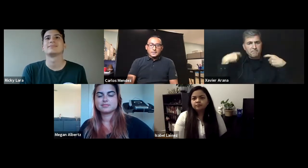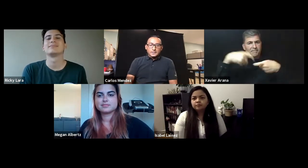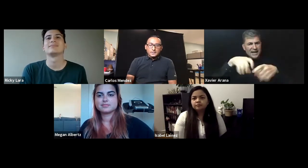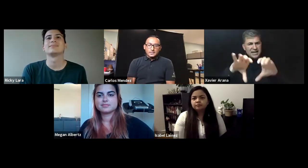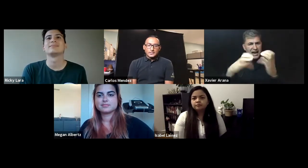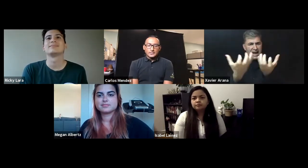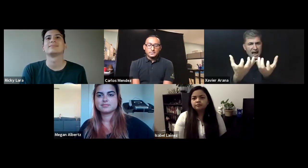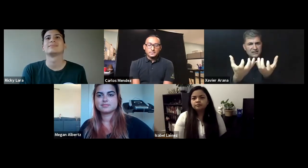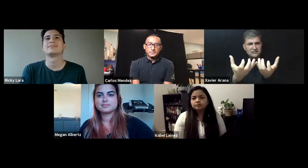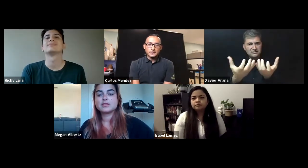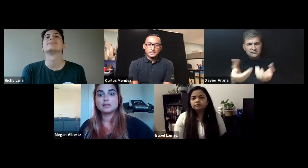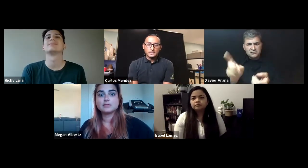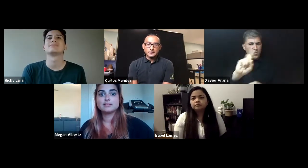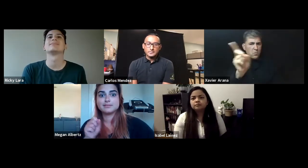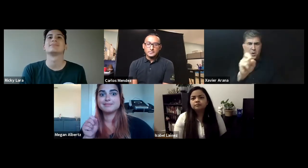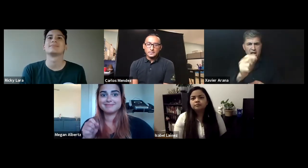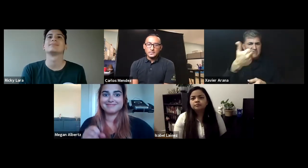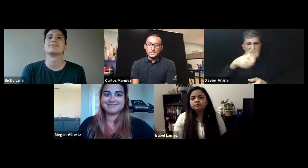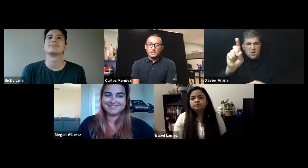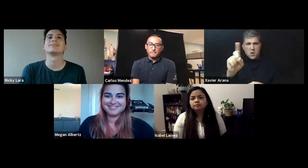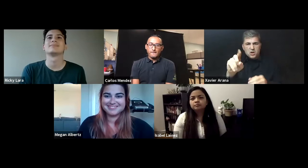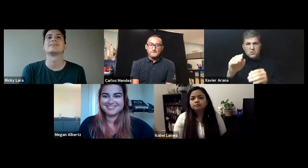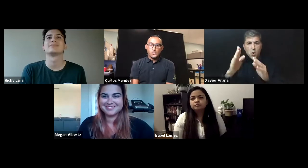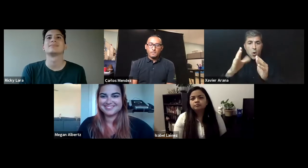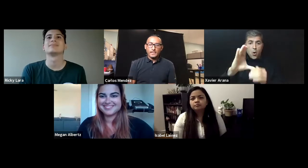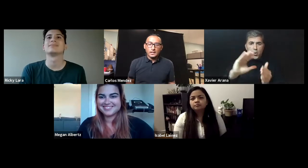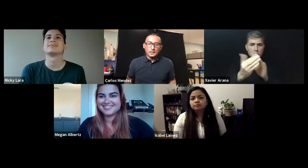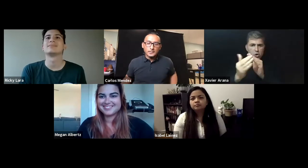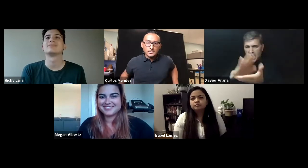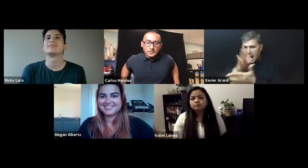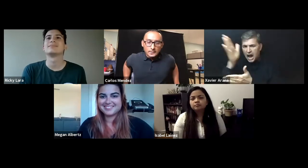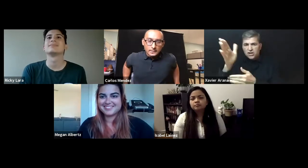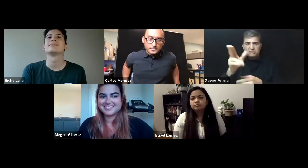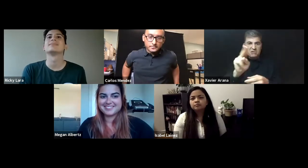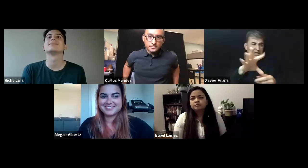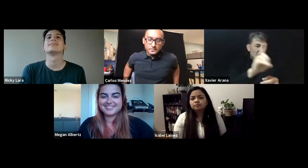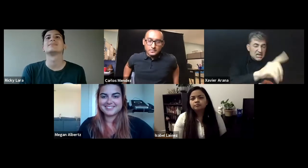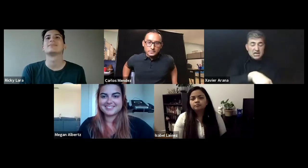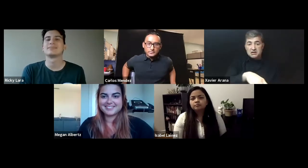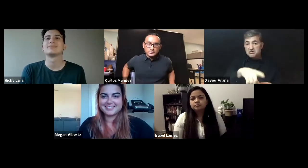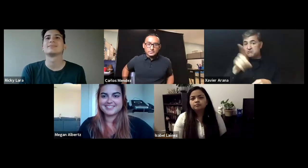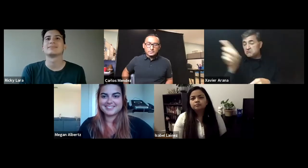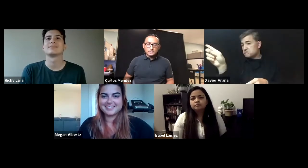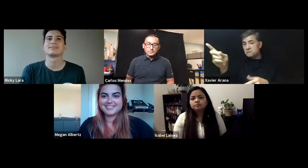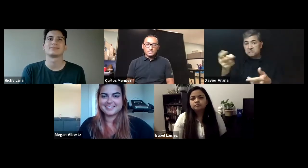I recommend taking Spanish classes anywhere, if it's in your community college,